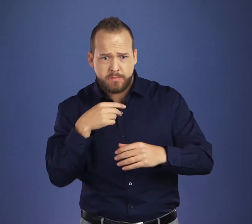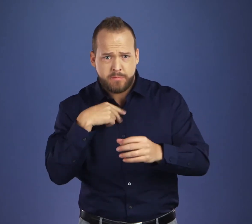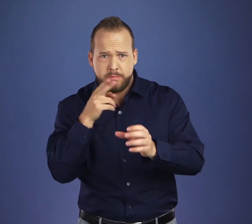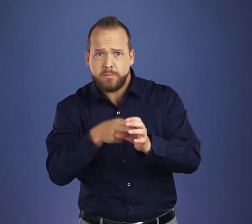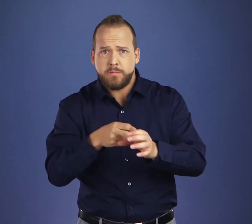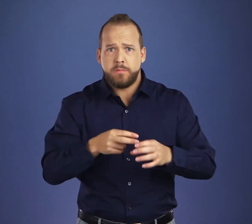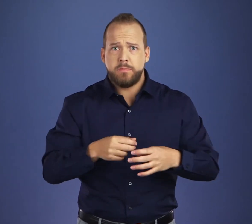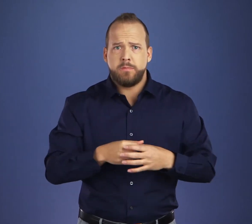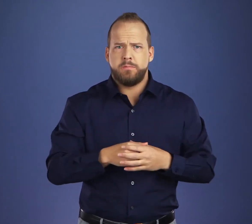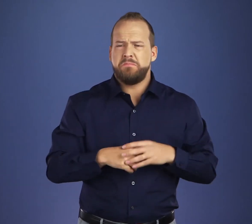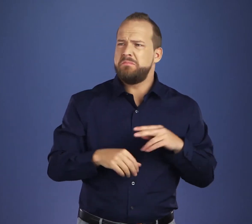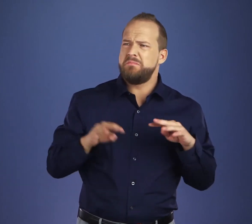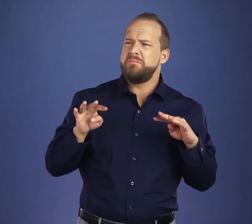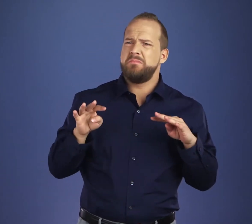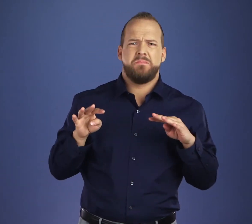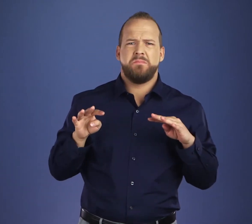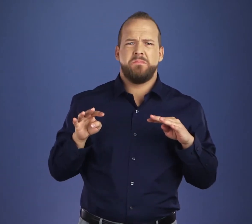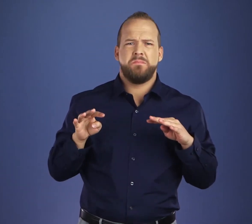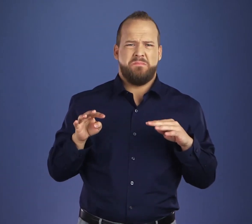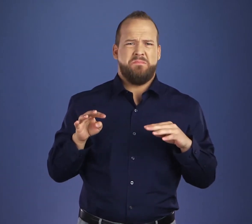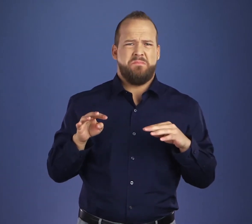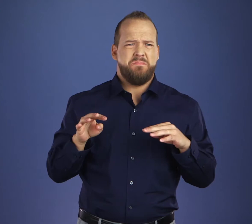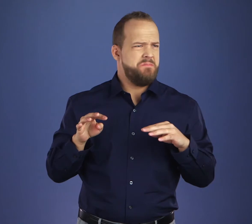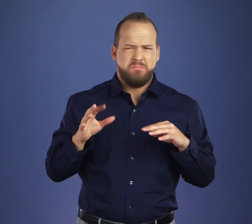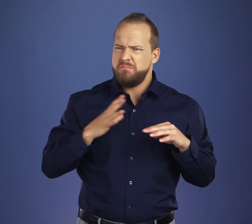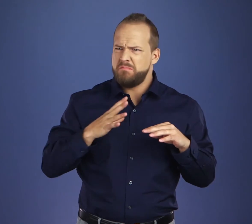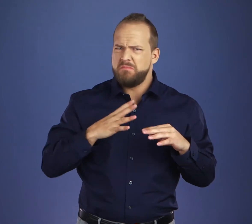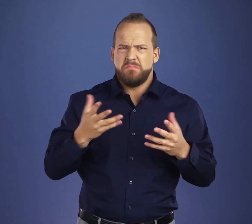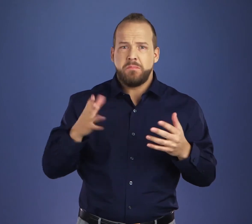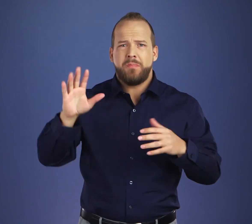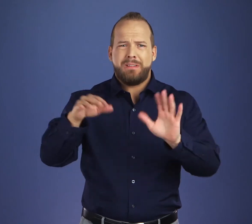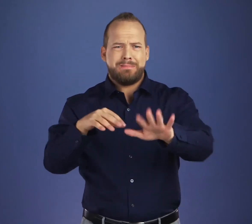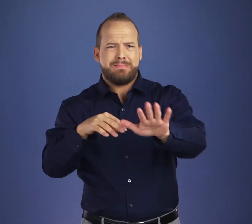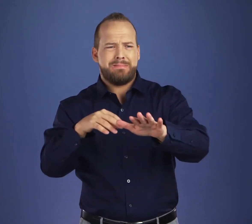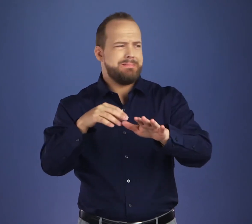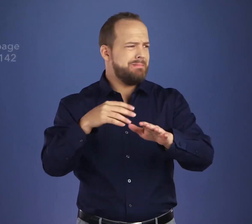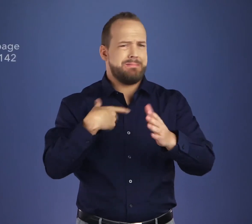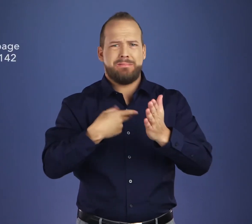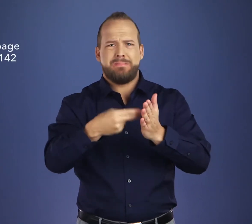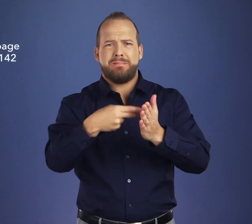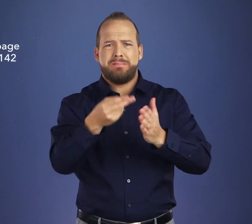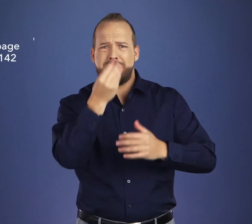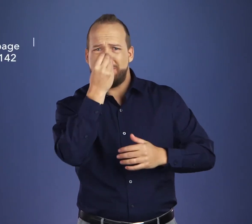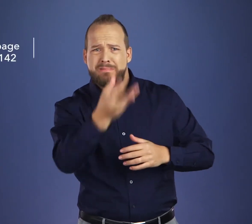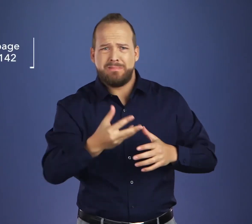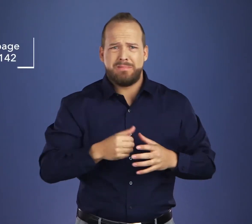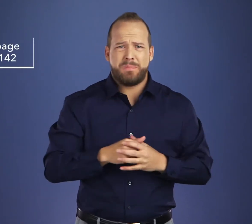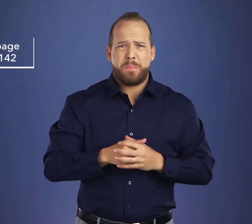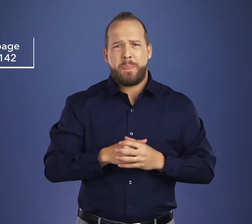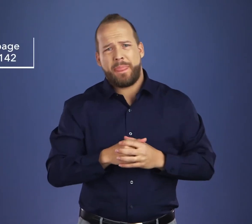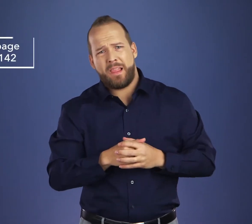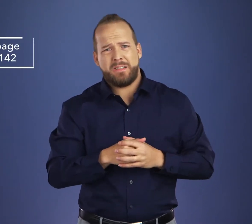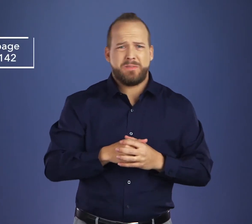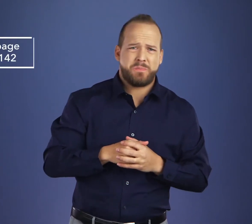He talked frankly with that group’s oldest member. He soon proved that his was a desperate case,